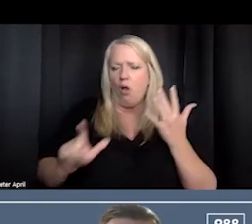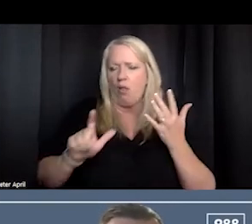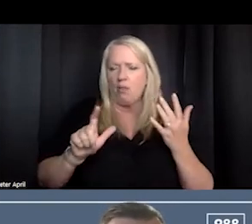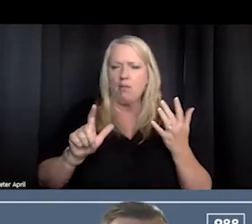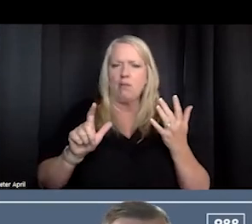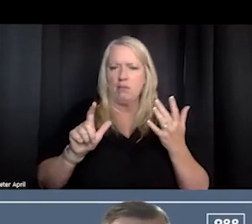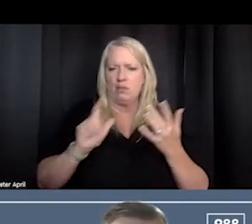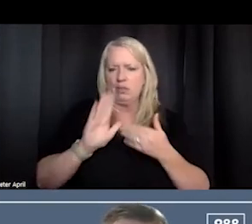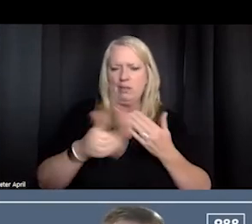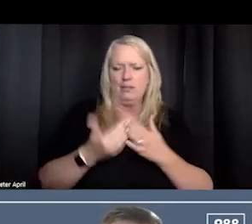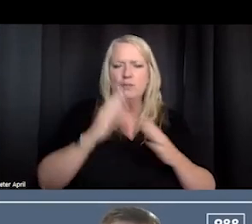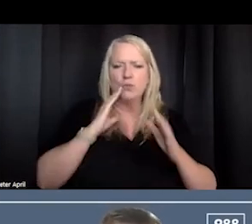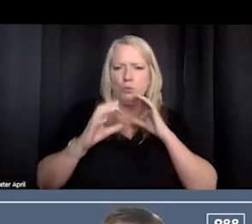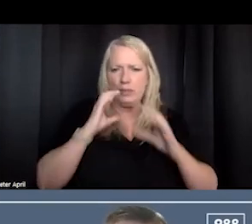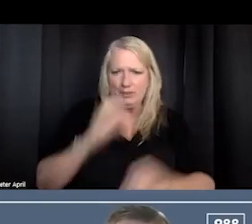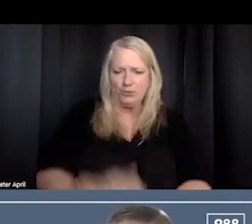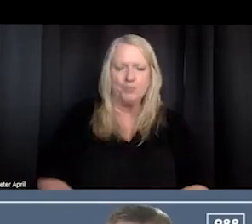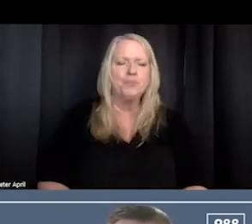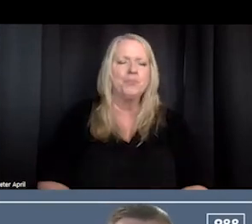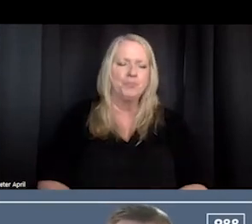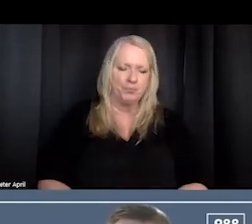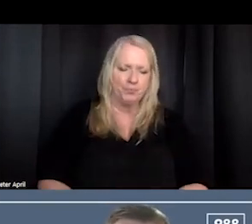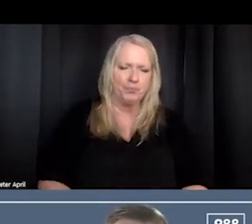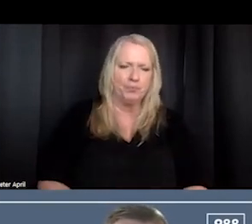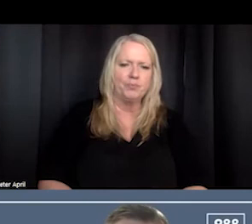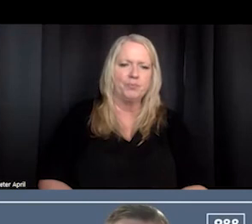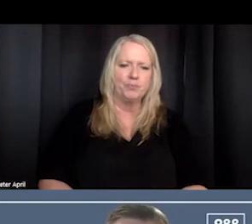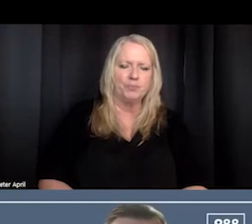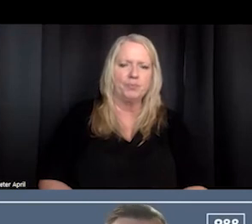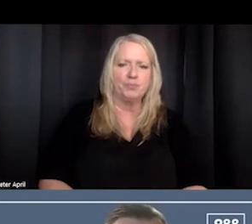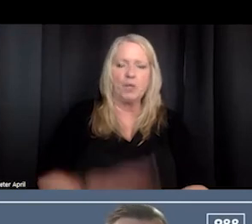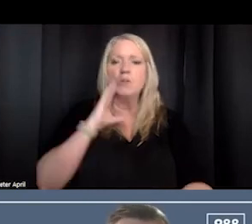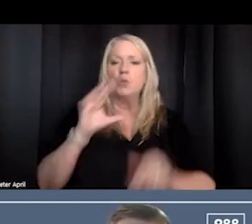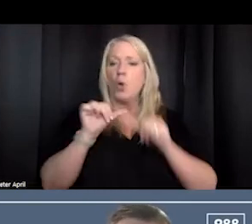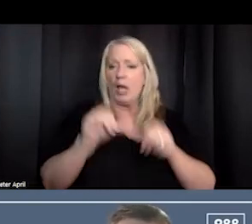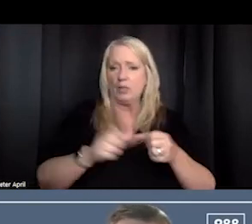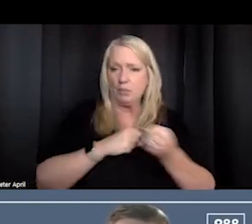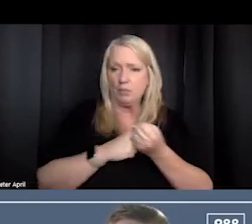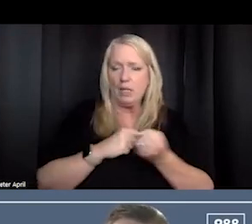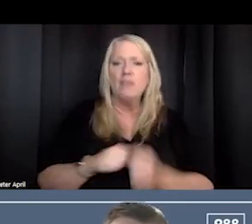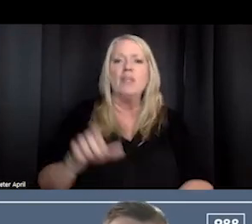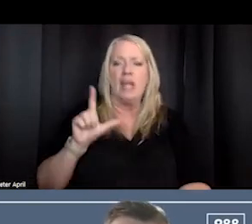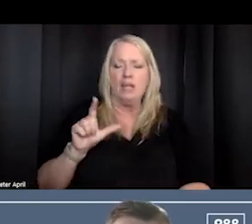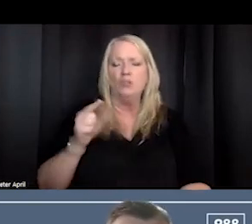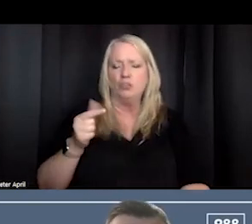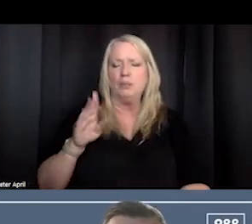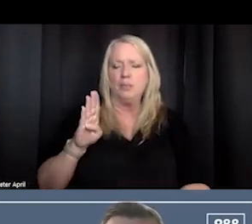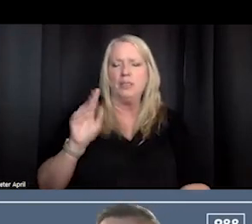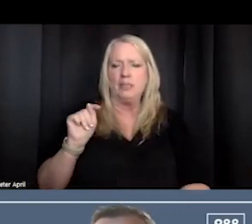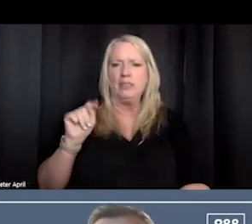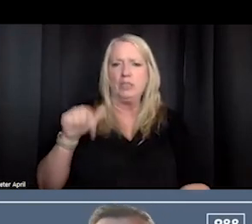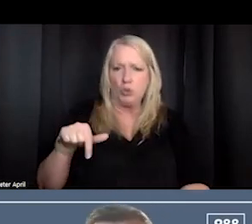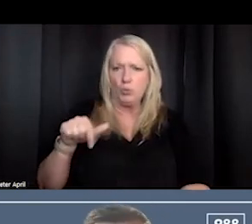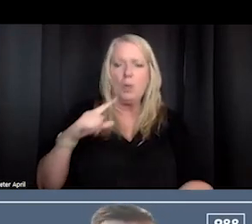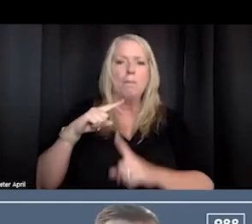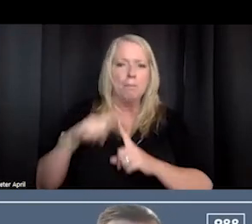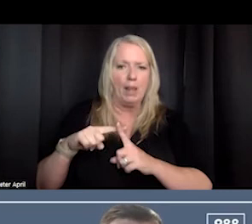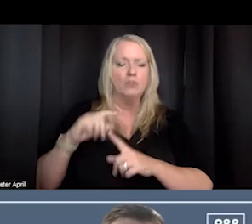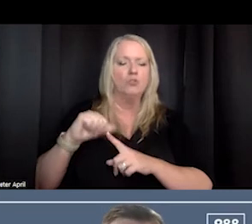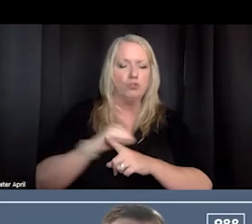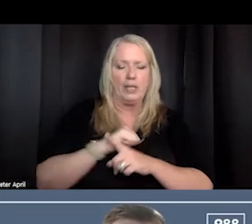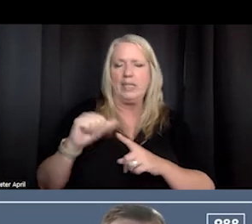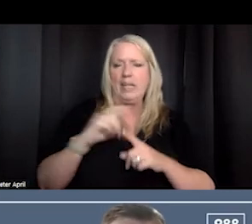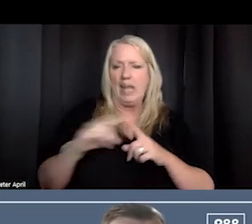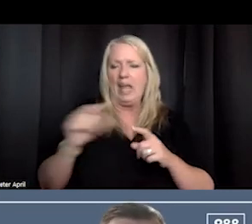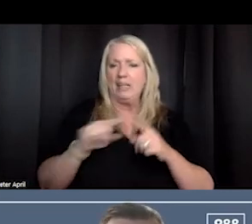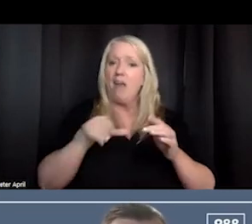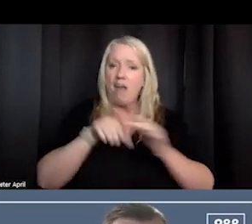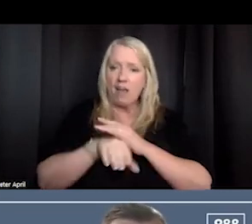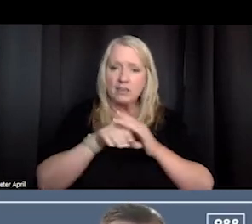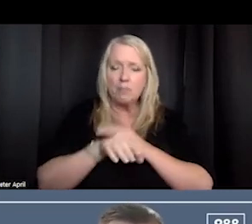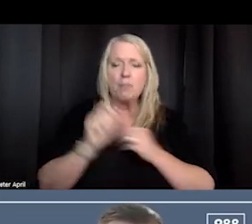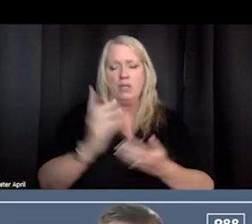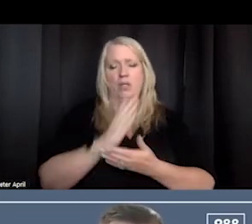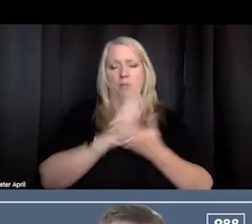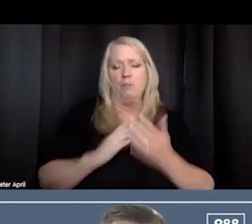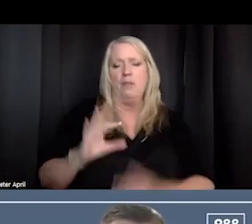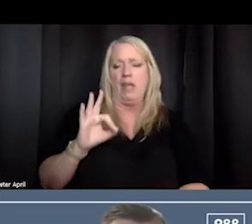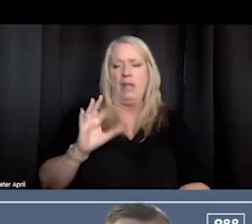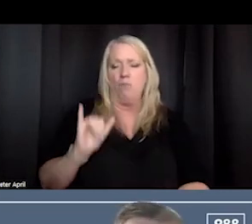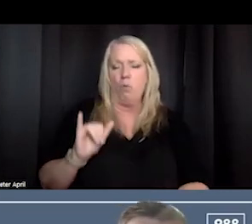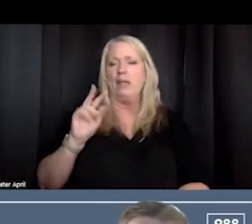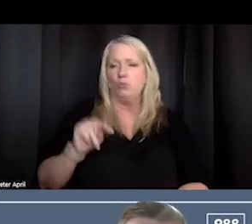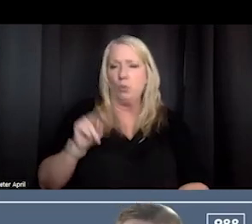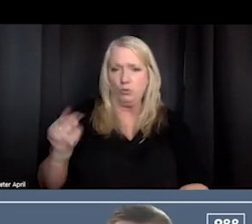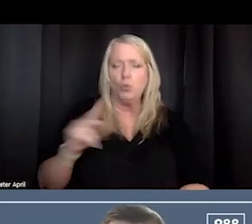COMMUNICATION. TRAINING AND ACCESS ENHANCEMENTS, FY22 APPROPRIATIONS. THERE WILL BE MR. TO COME